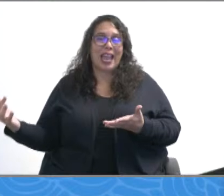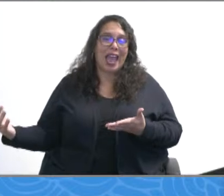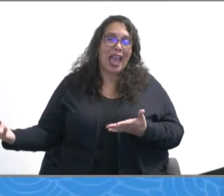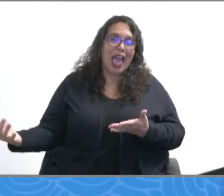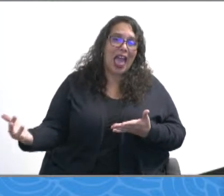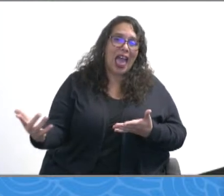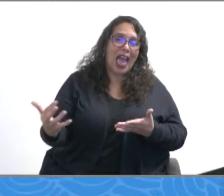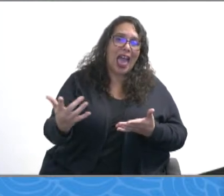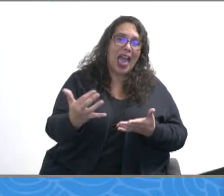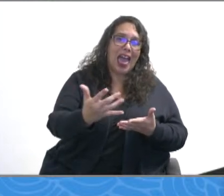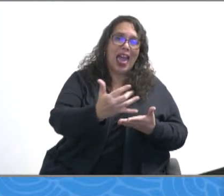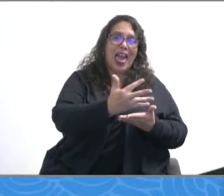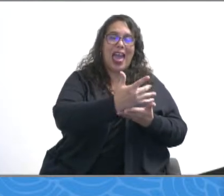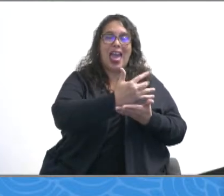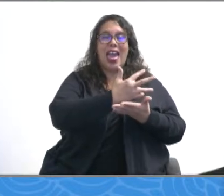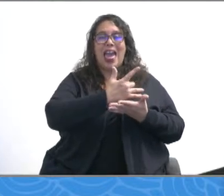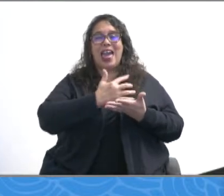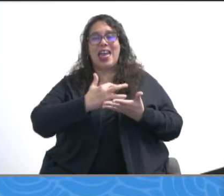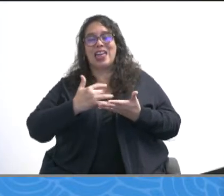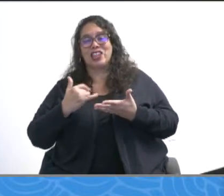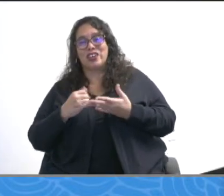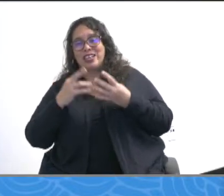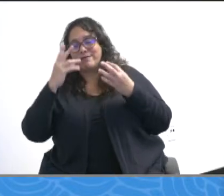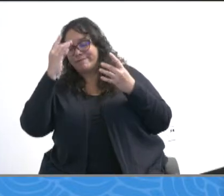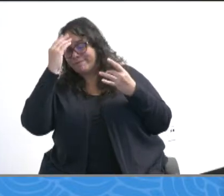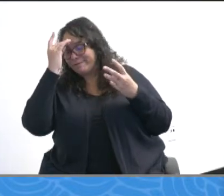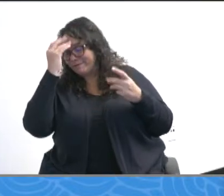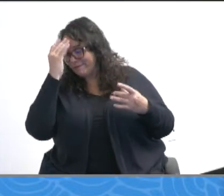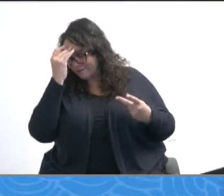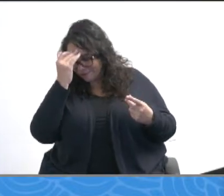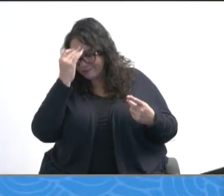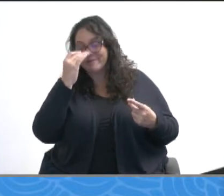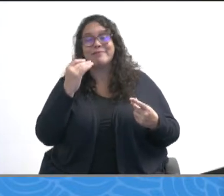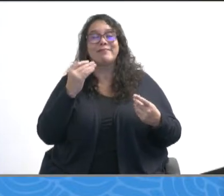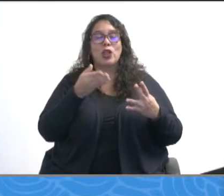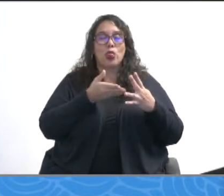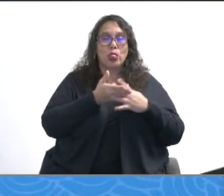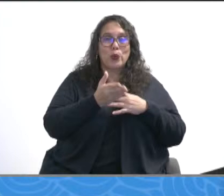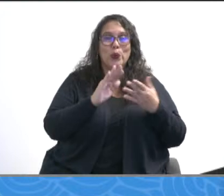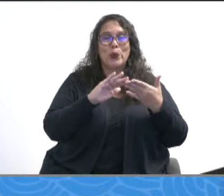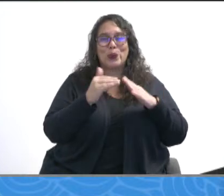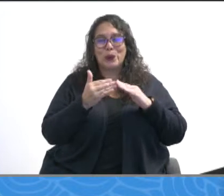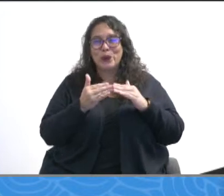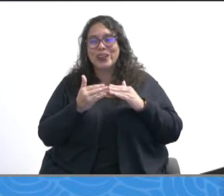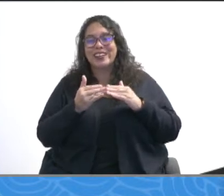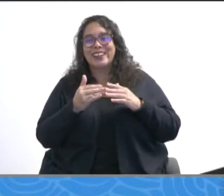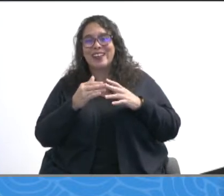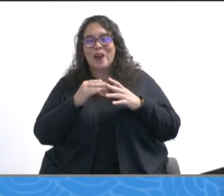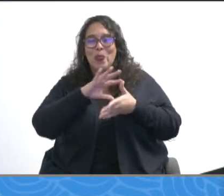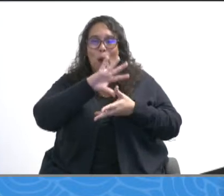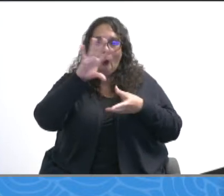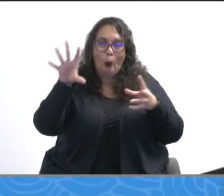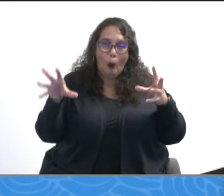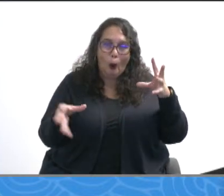or all the thinking of our LBUSD community on this ThoughtExchange. Have I mentioned it enough. In case you need it again,